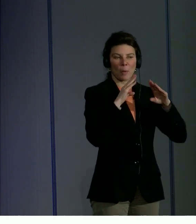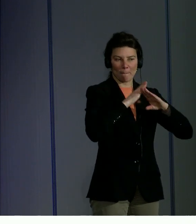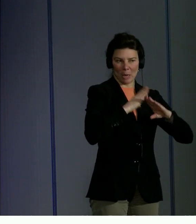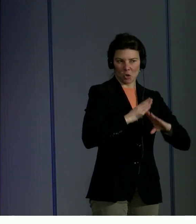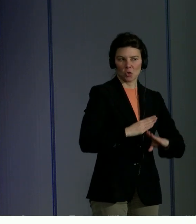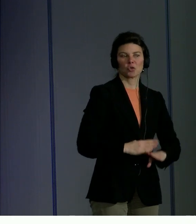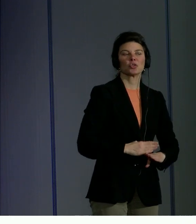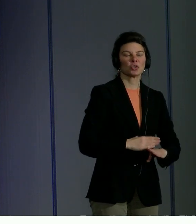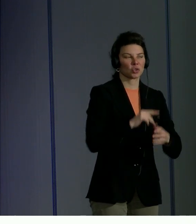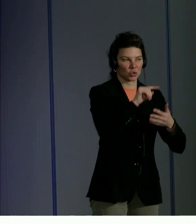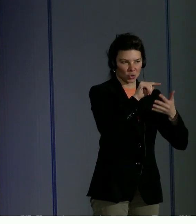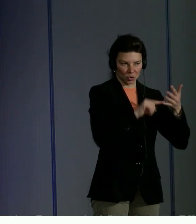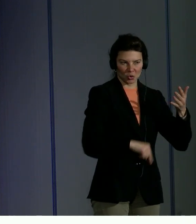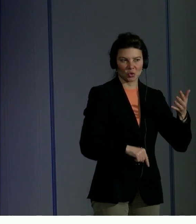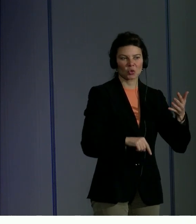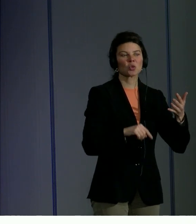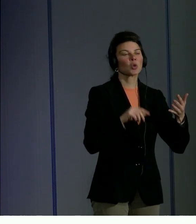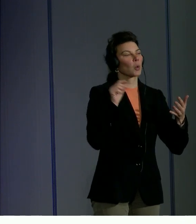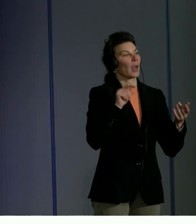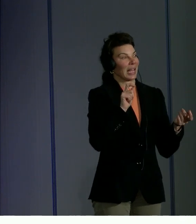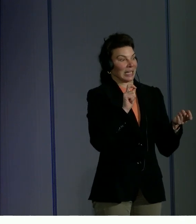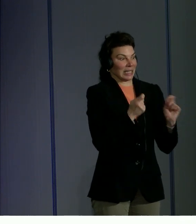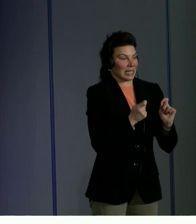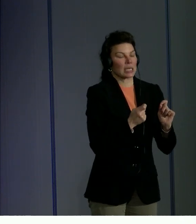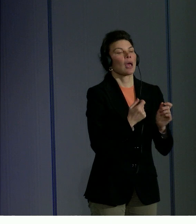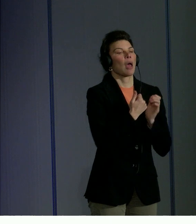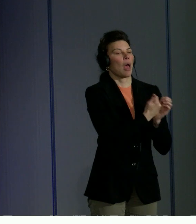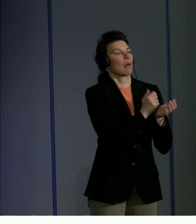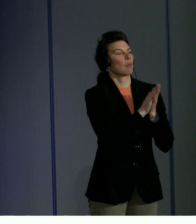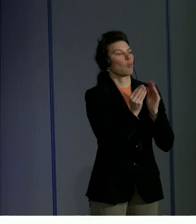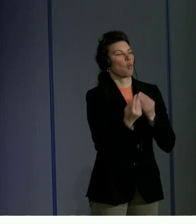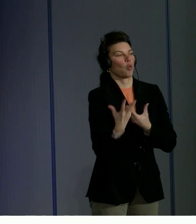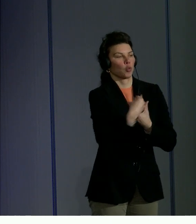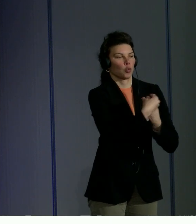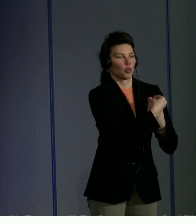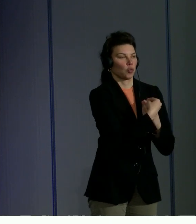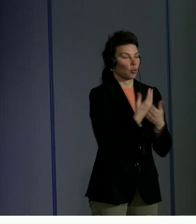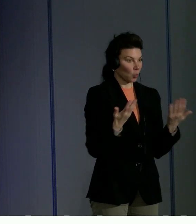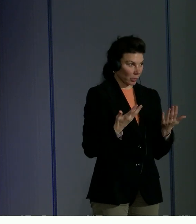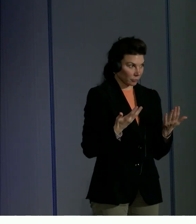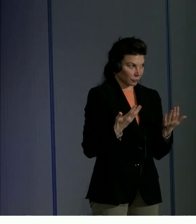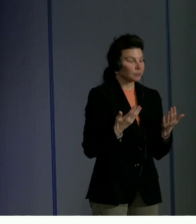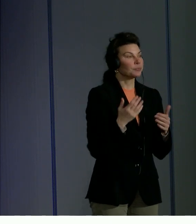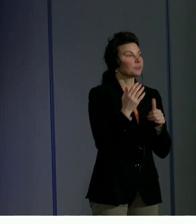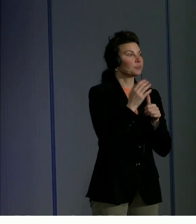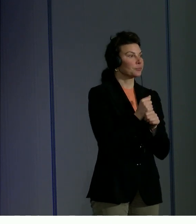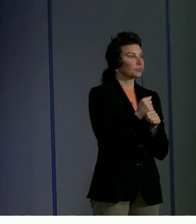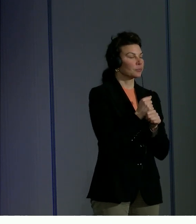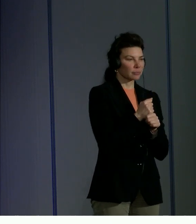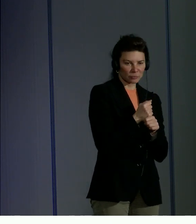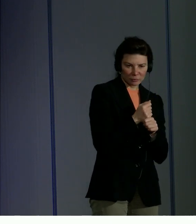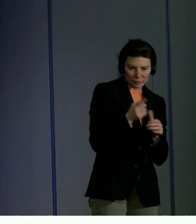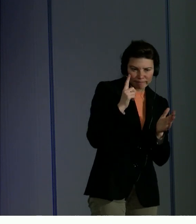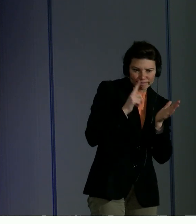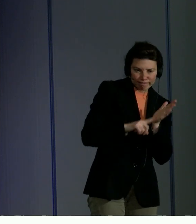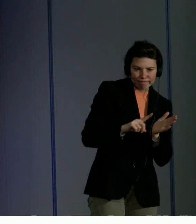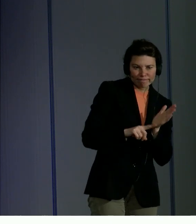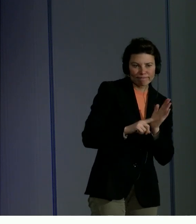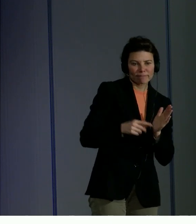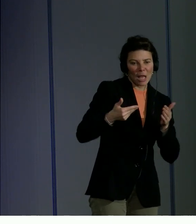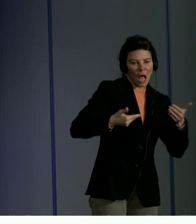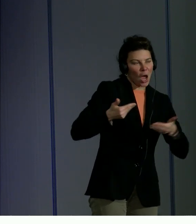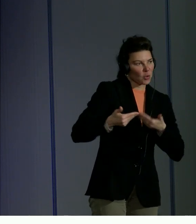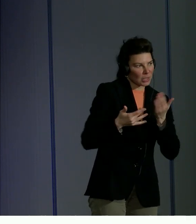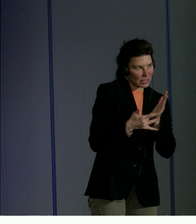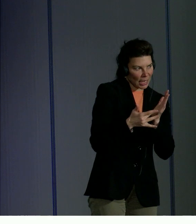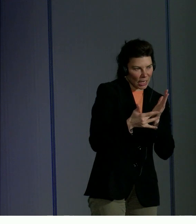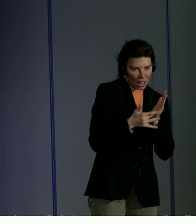would help it become a little bit more inclusive. One, example minimum hiring technologies and